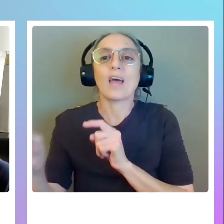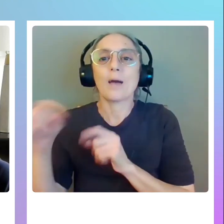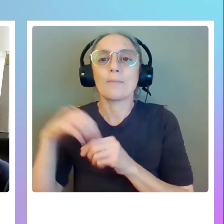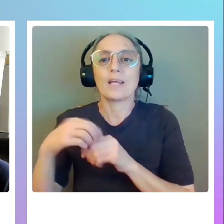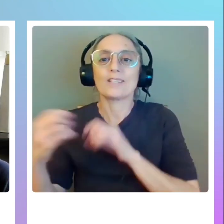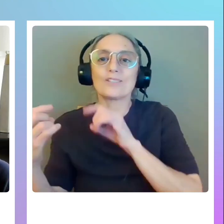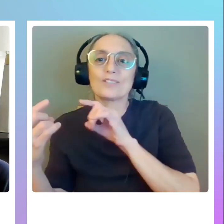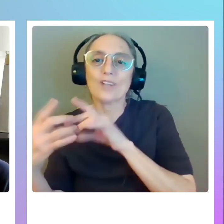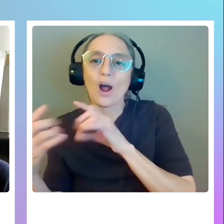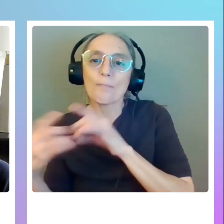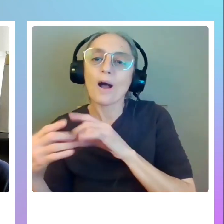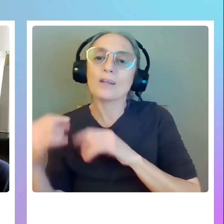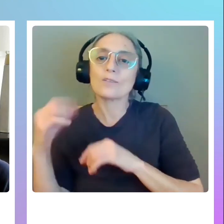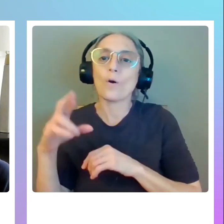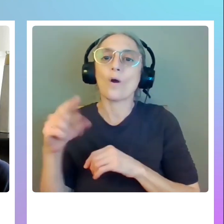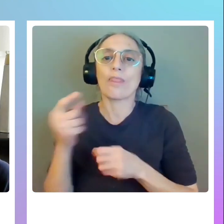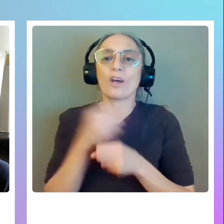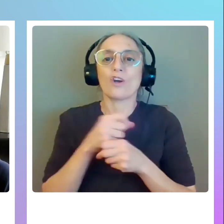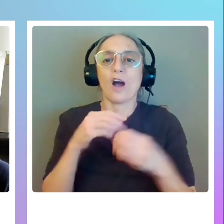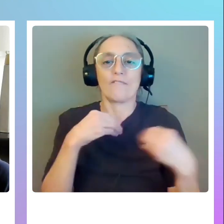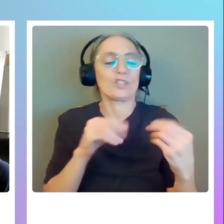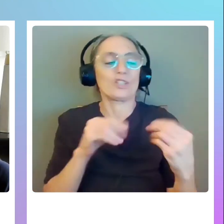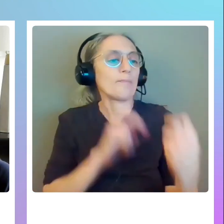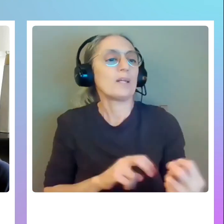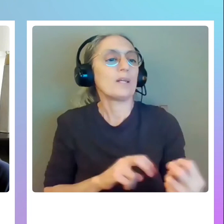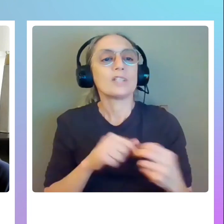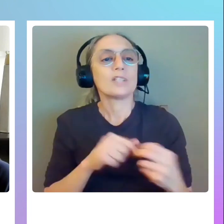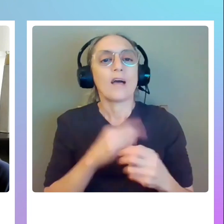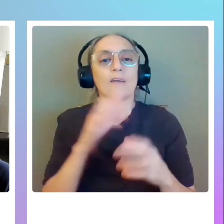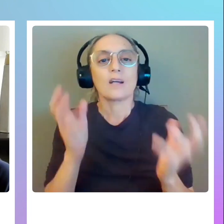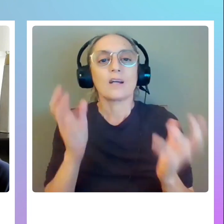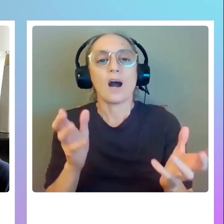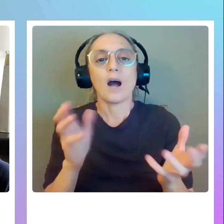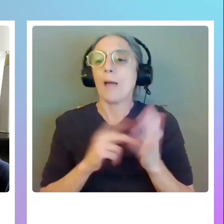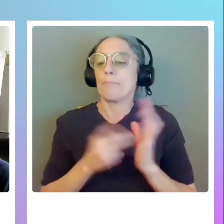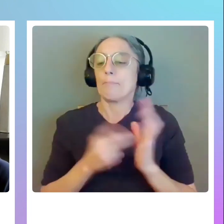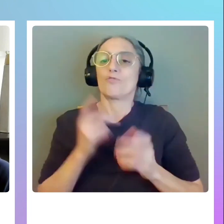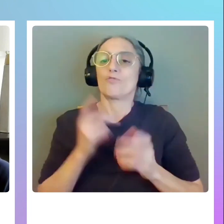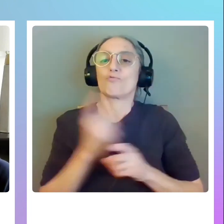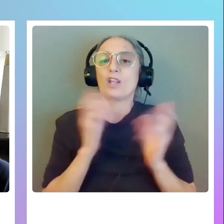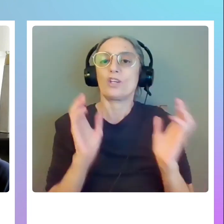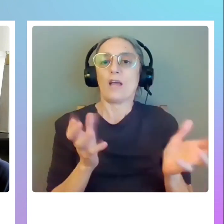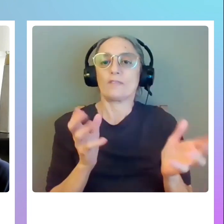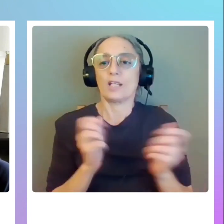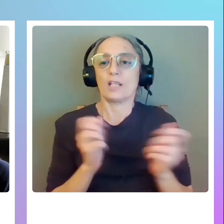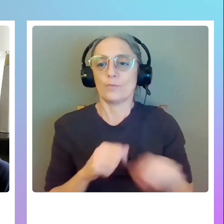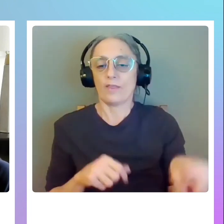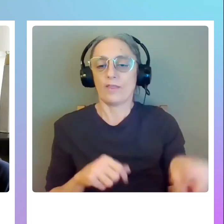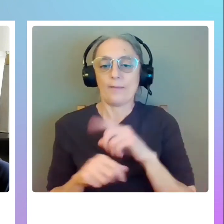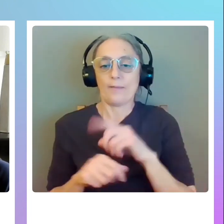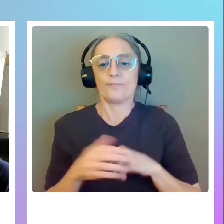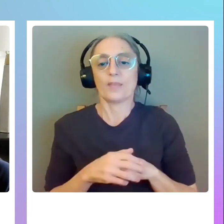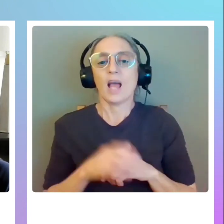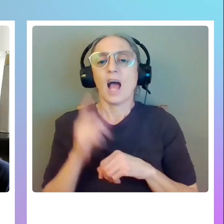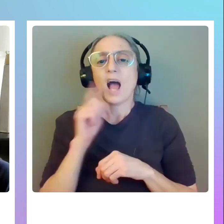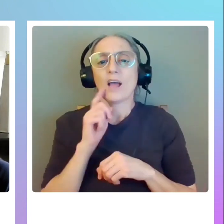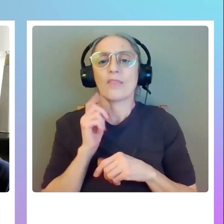and just and just having a regular conversation with them. I think bringing a positive personality